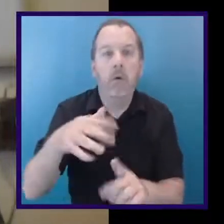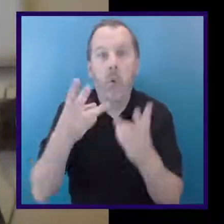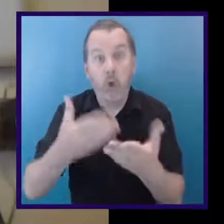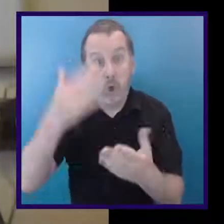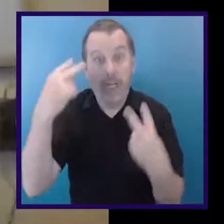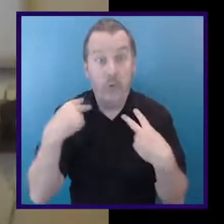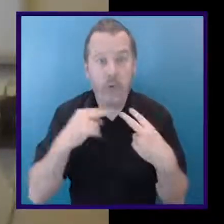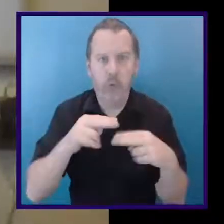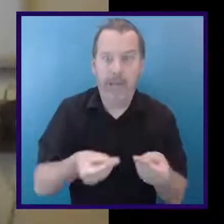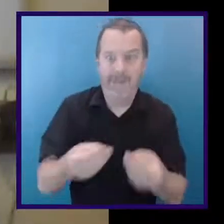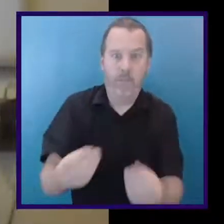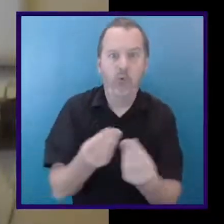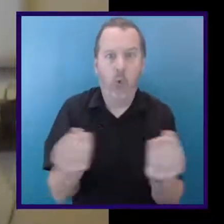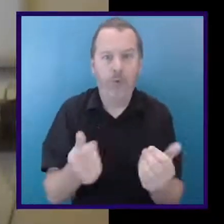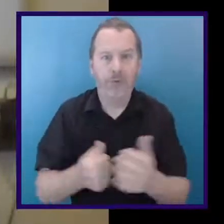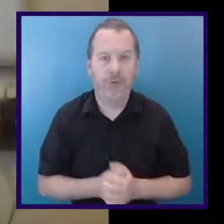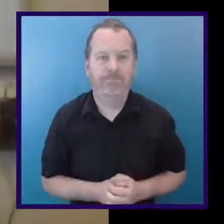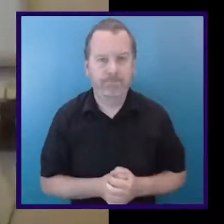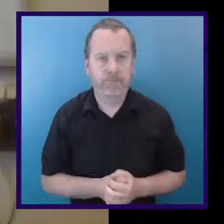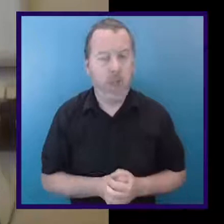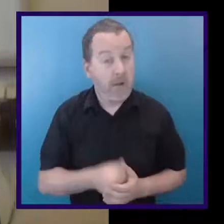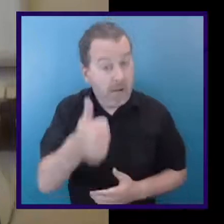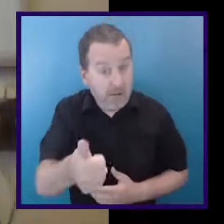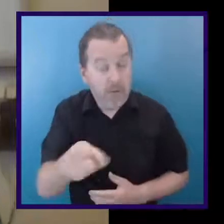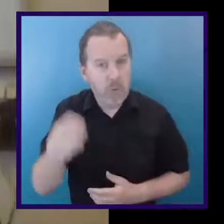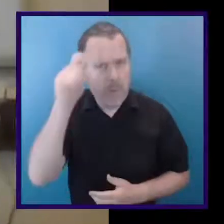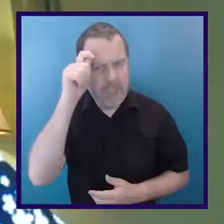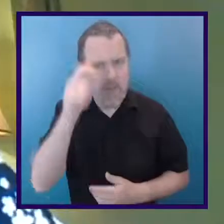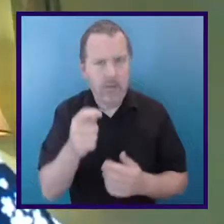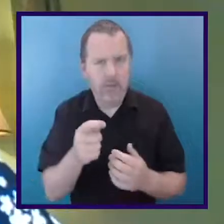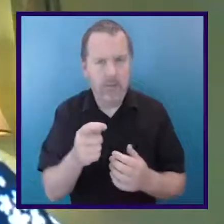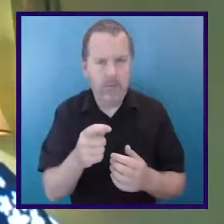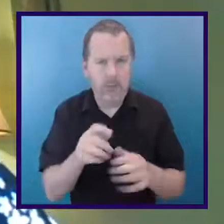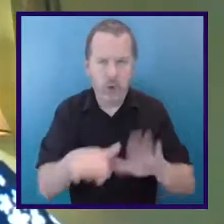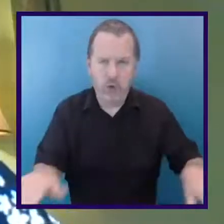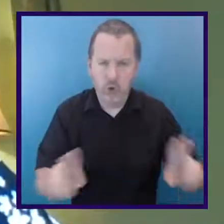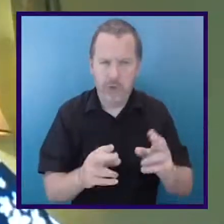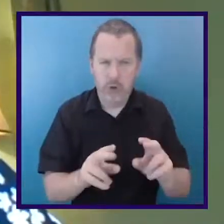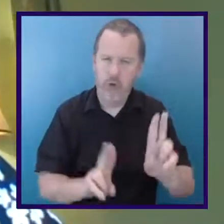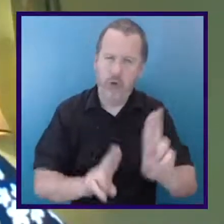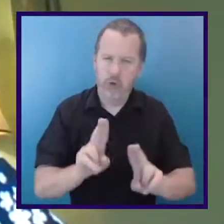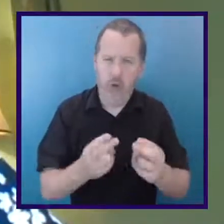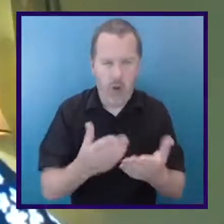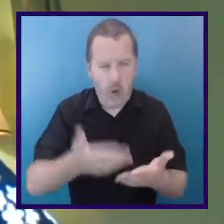there as well. That's great. So do you think some of what needs to be done is learning a bit more about the ways in which